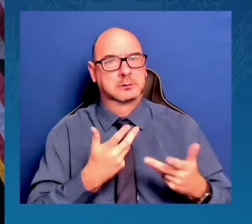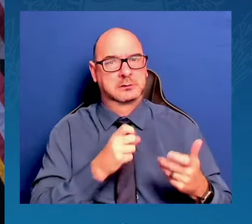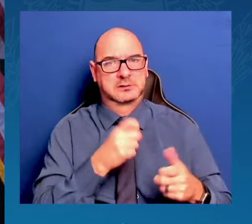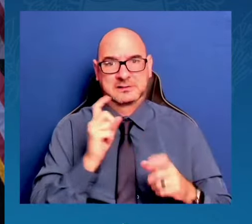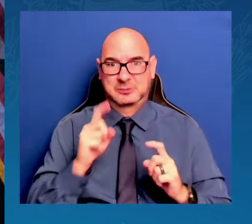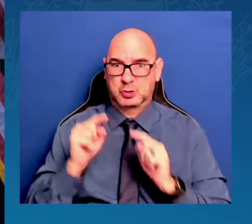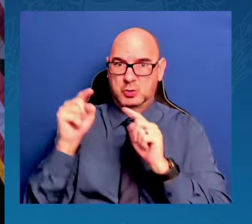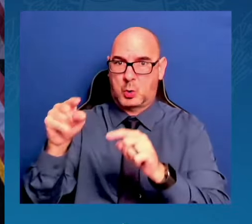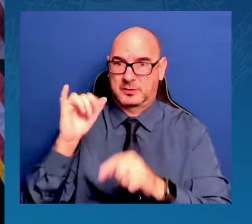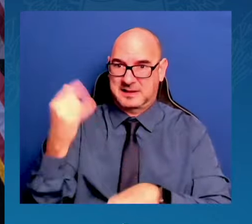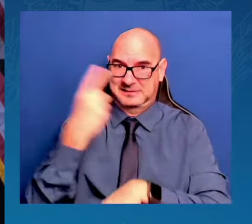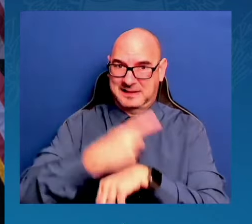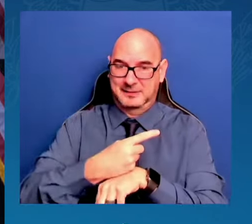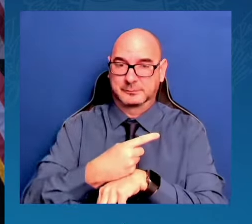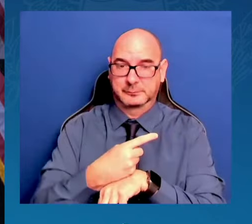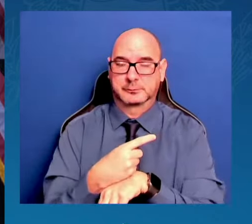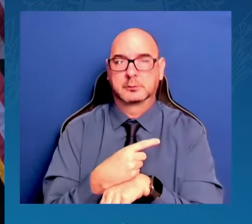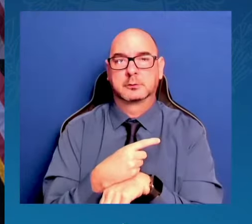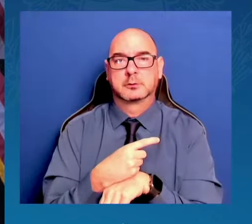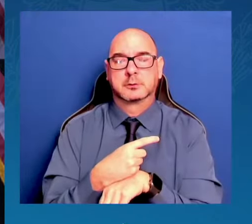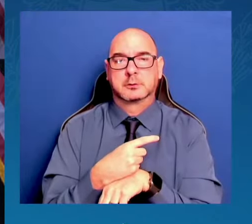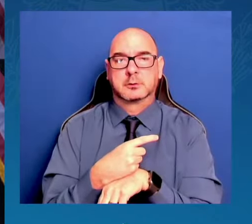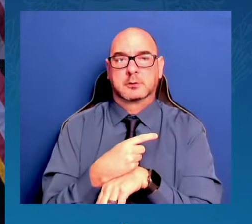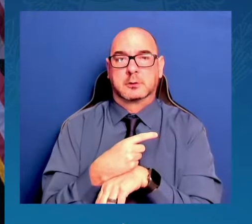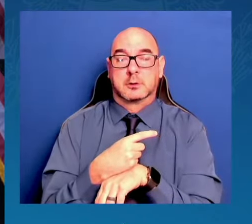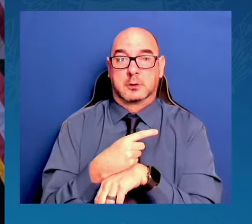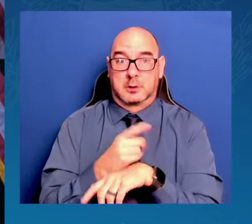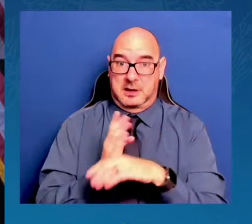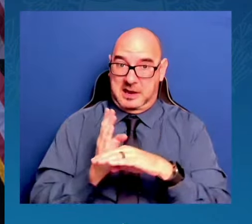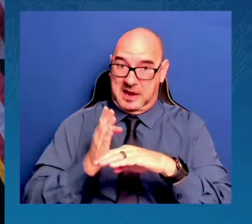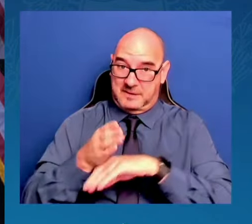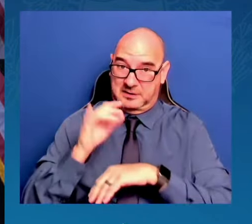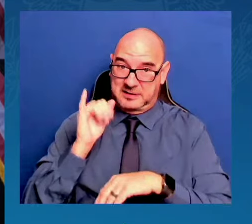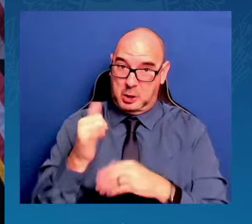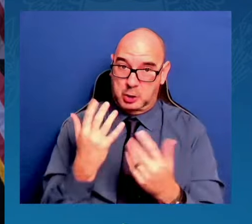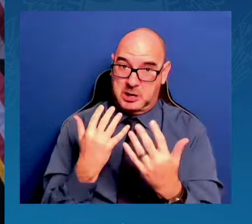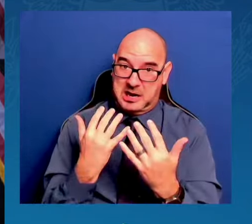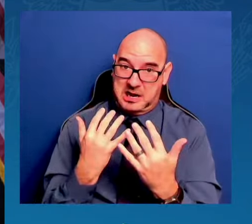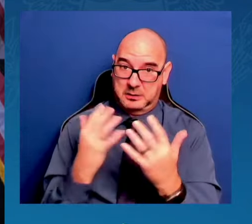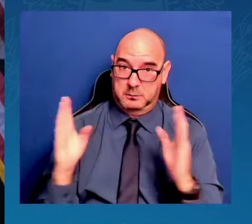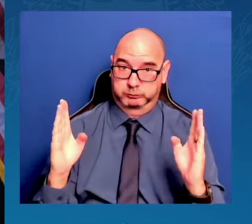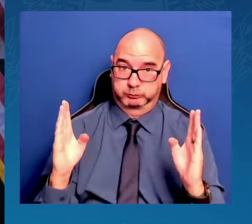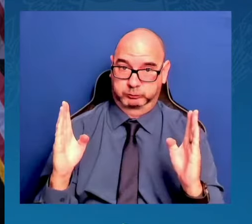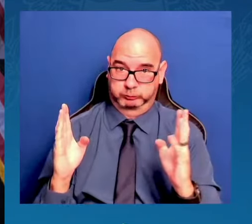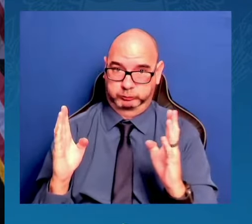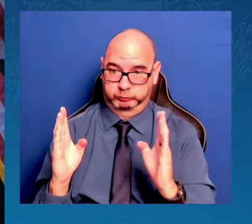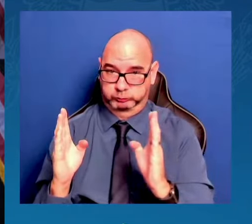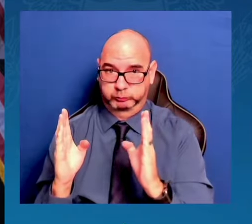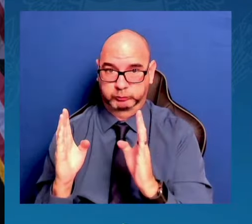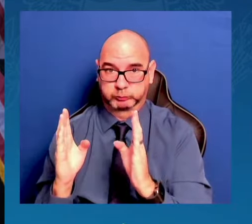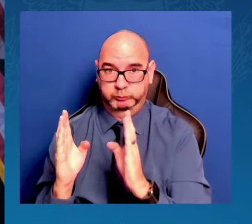And in fact, after that waiting period expired, she would have been too far along to get an abortion in the state of Florida.